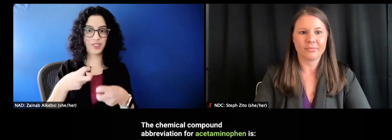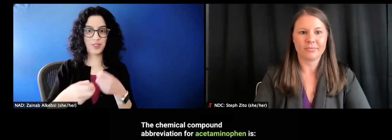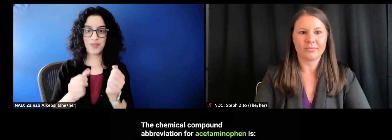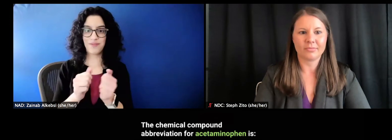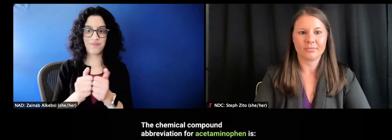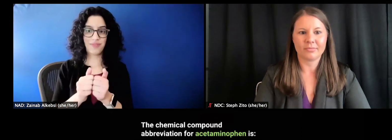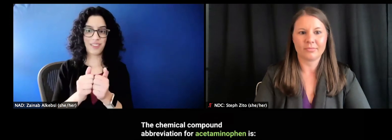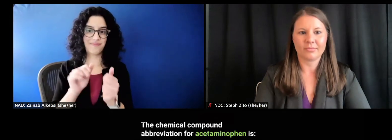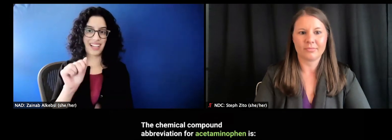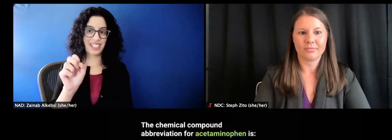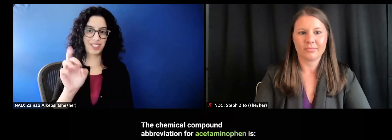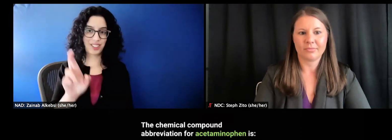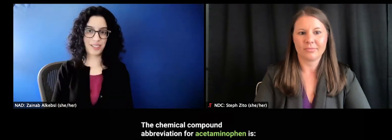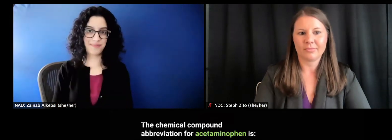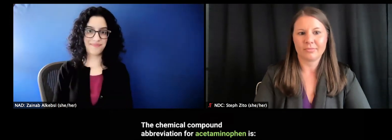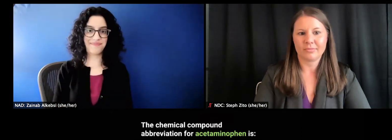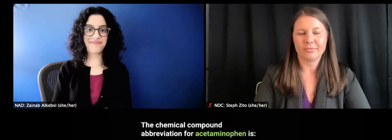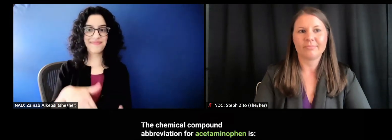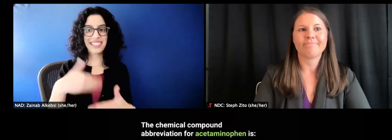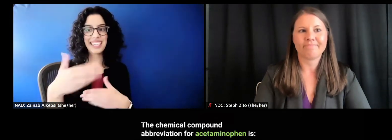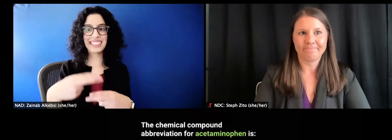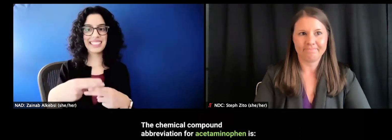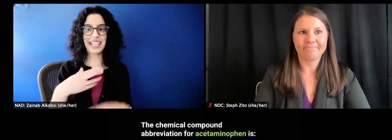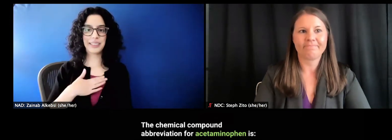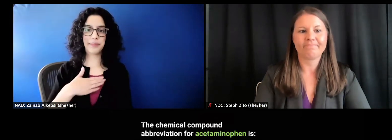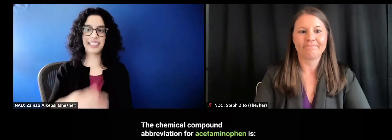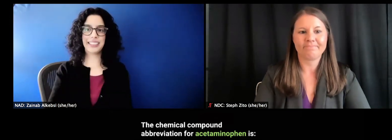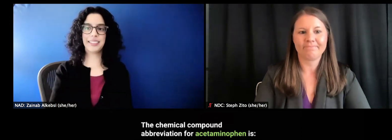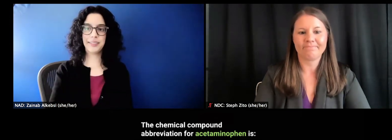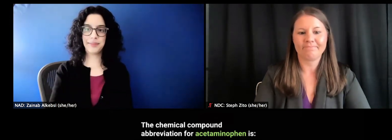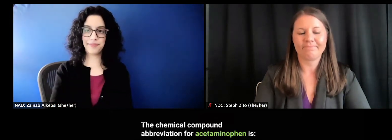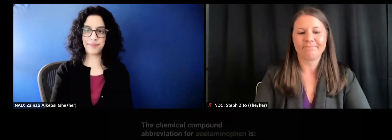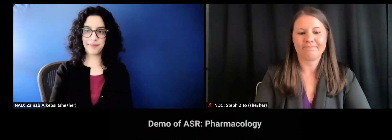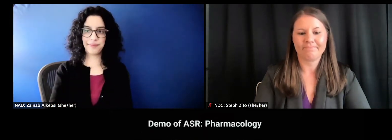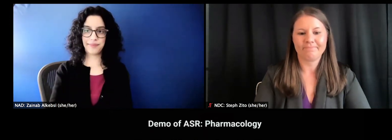Clearly, some issues with ASR. Next slide, please.